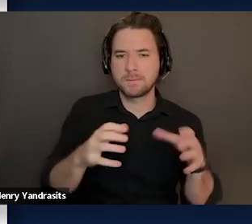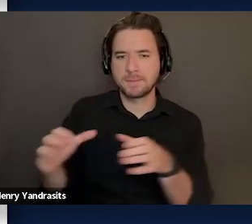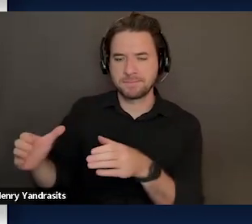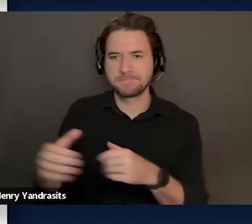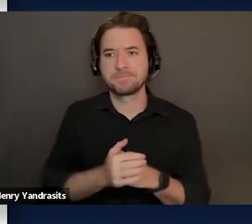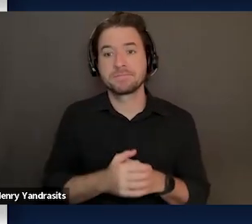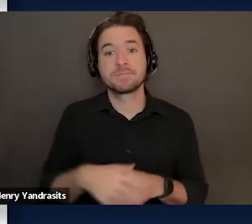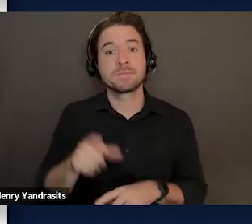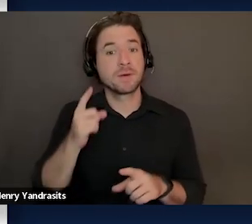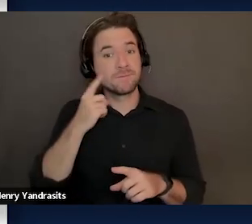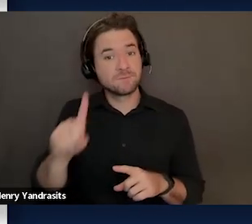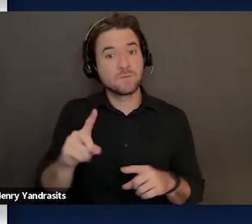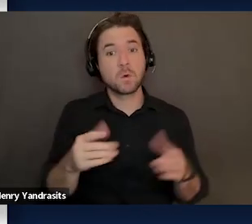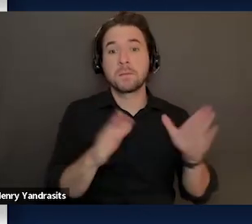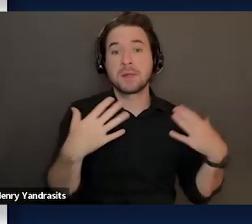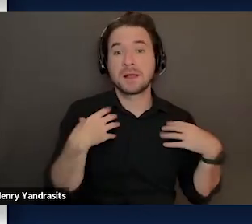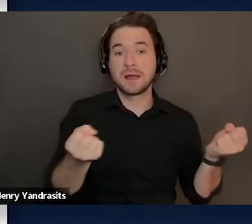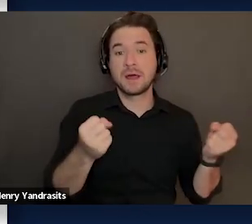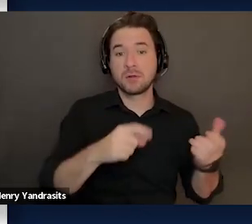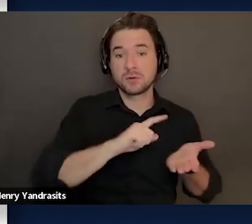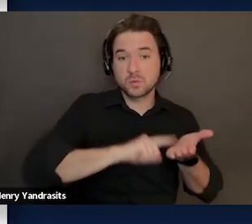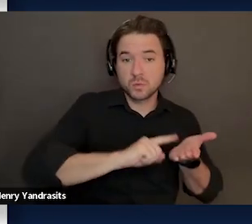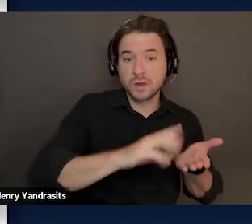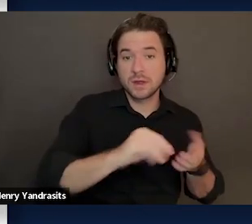However, in public health scholarship and practice, the term health disparities.